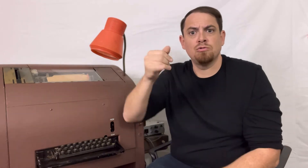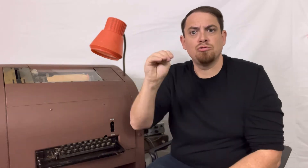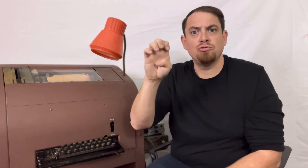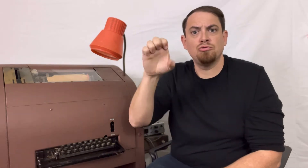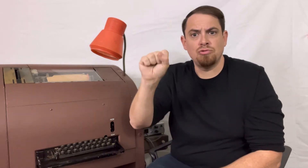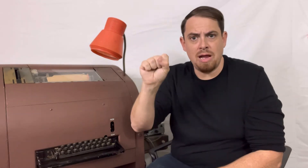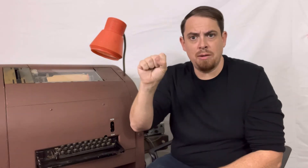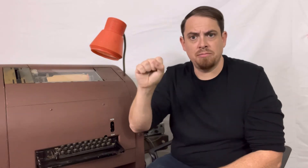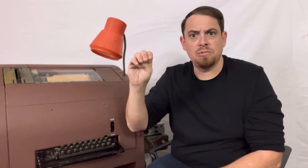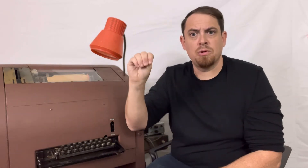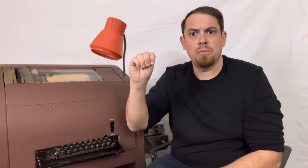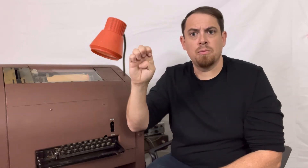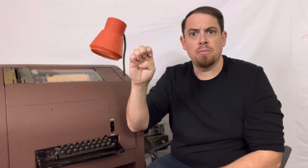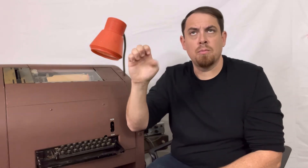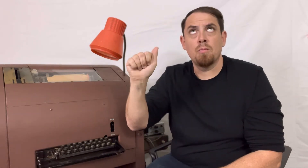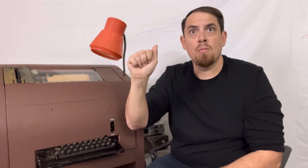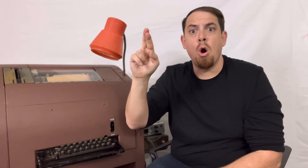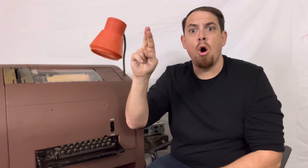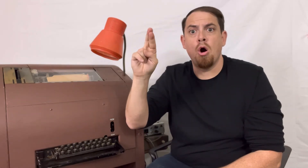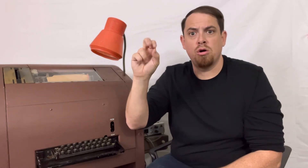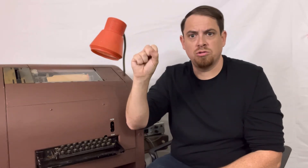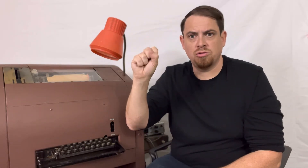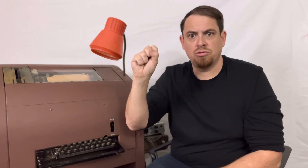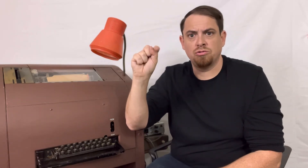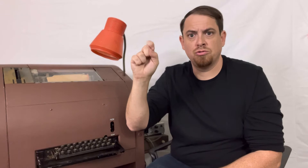Later on, his friend, James Marsters,